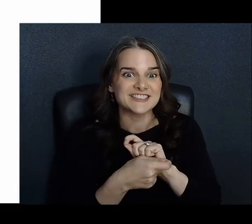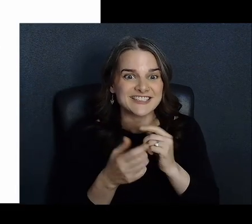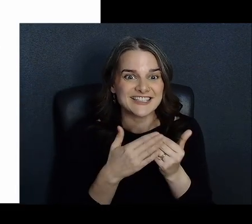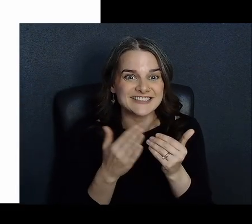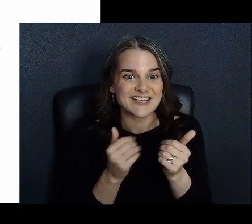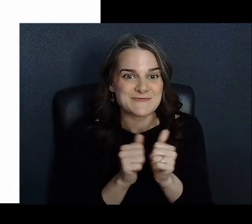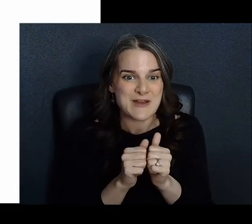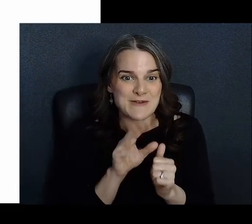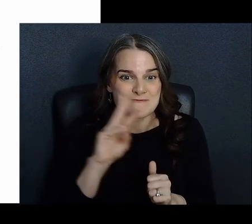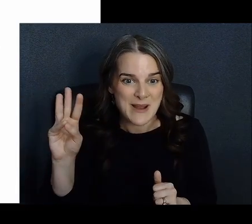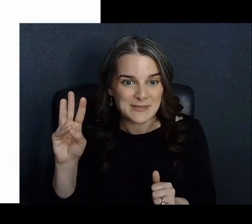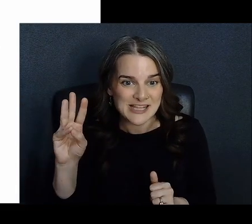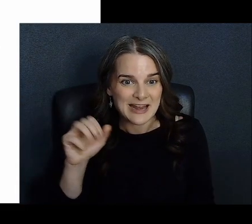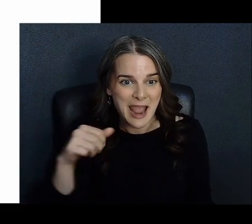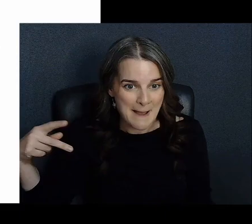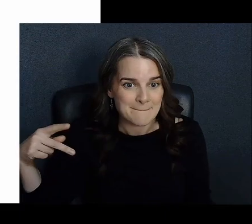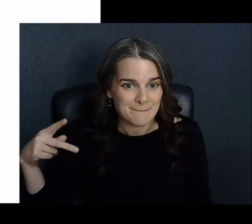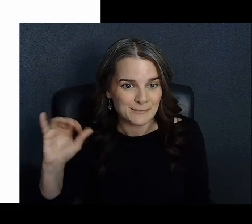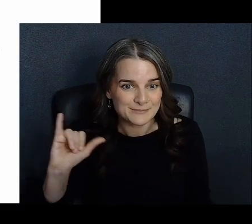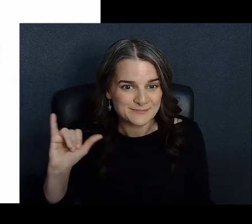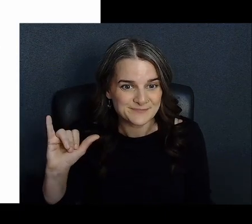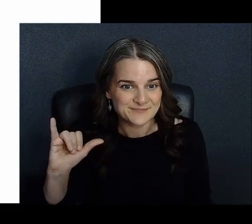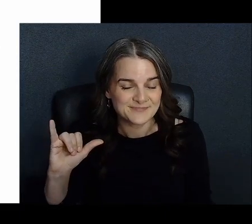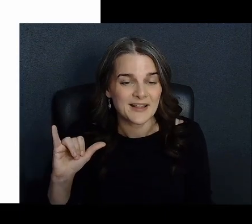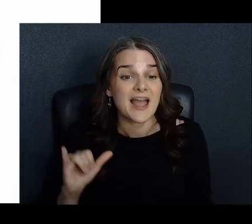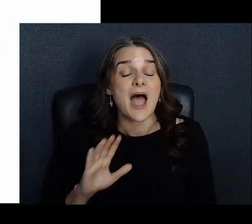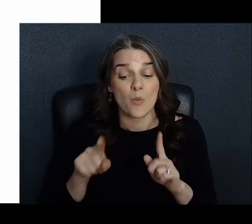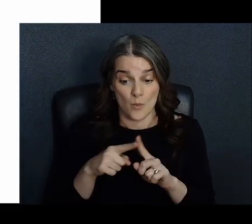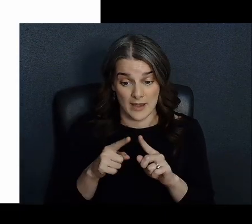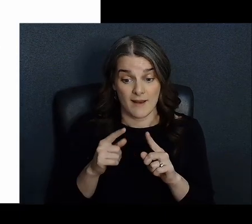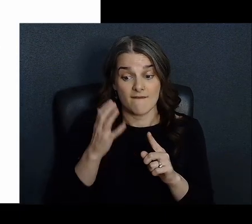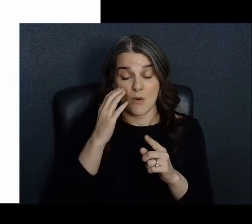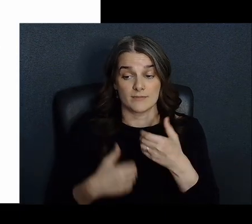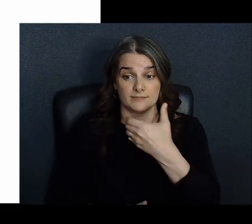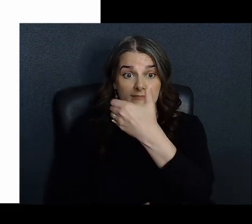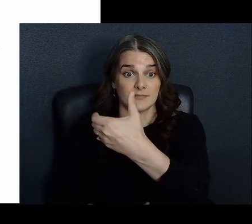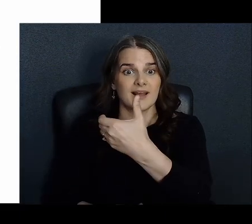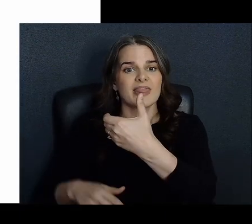And when I put the phone up to the tag, my dorm room,